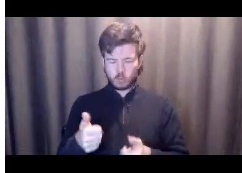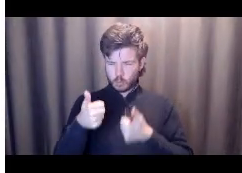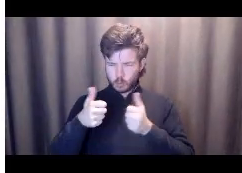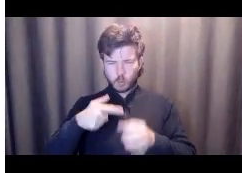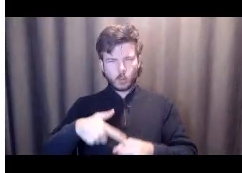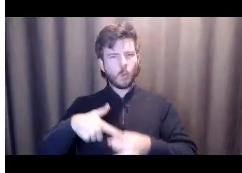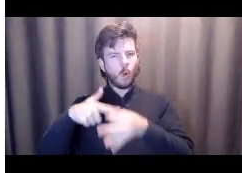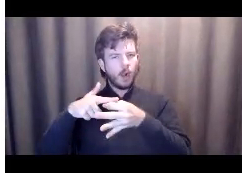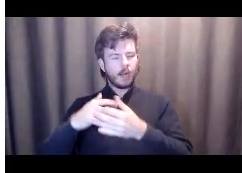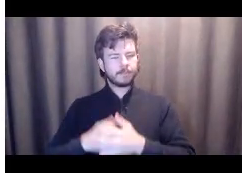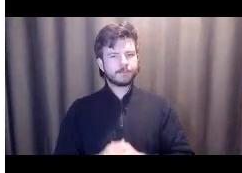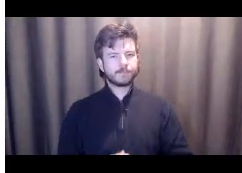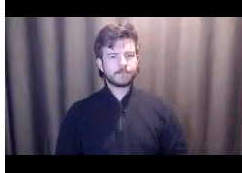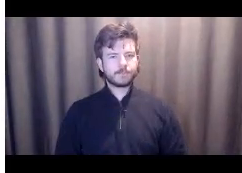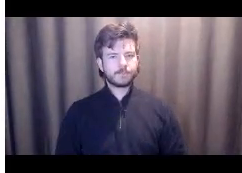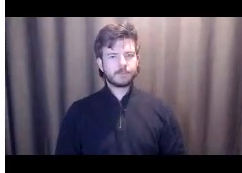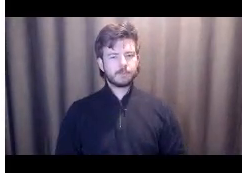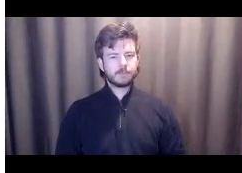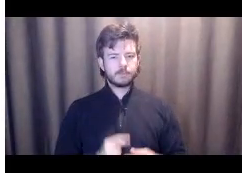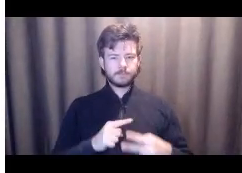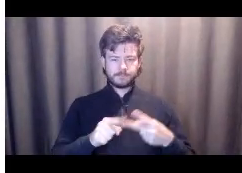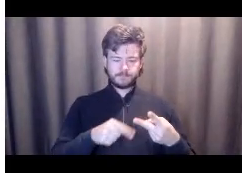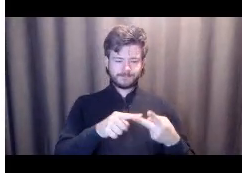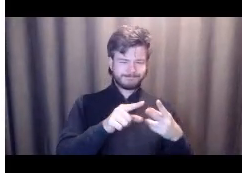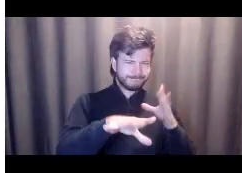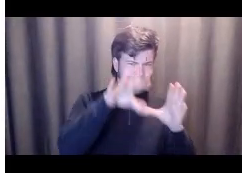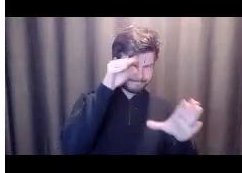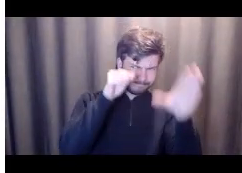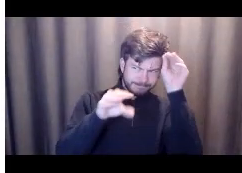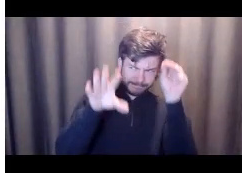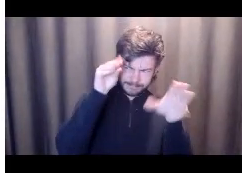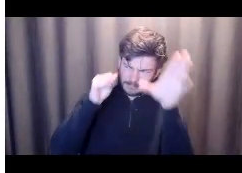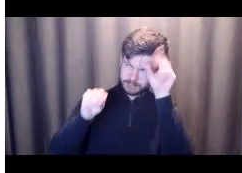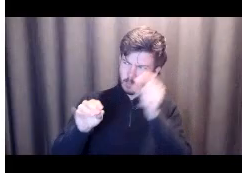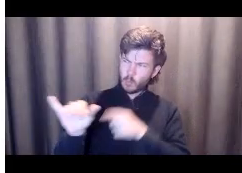about which types of supports, such as assistive technology,